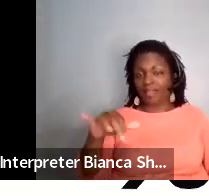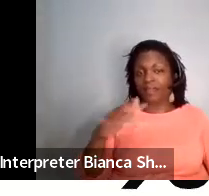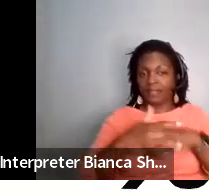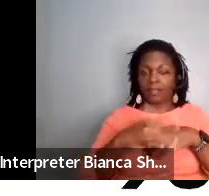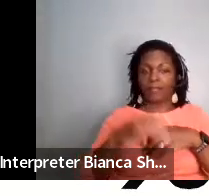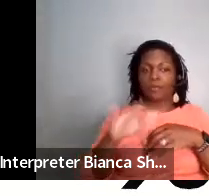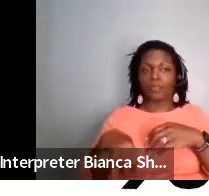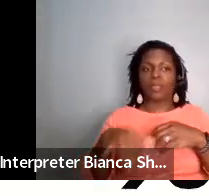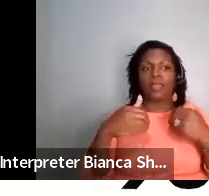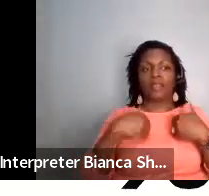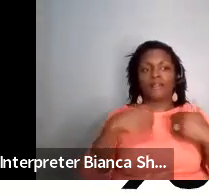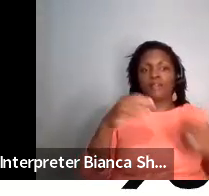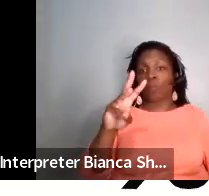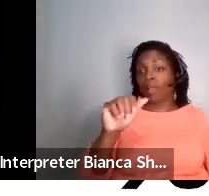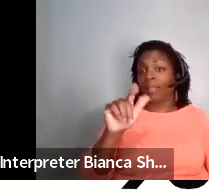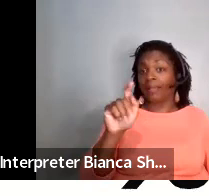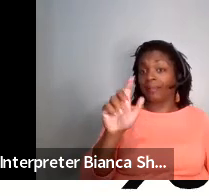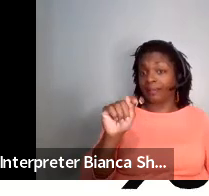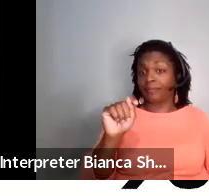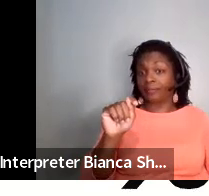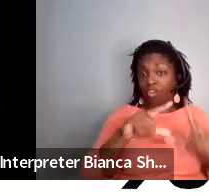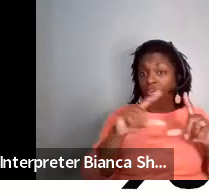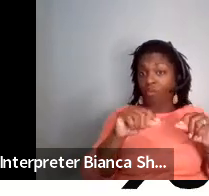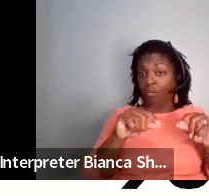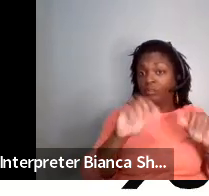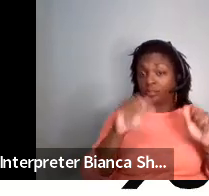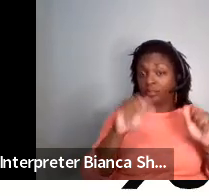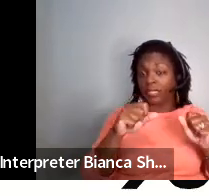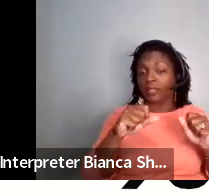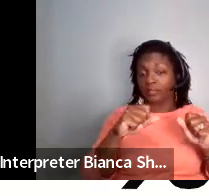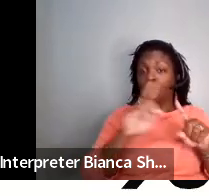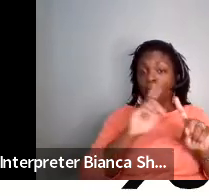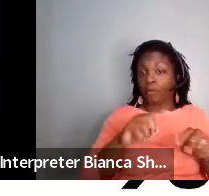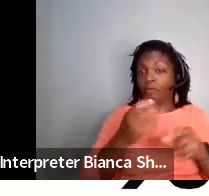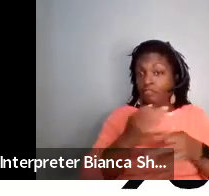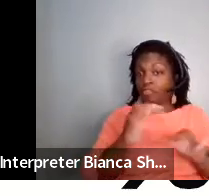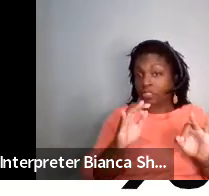They had wallet for us that could be off purchased or ordered for free through the Samsa store as well as magnets.